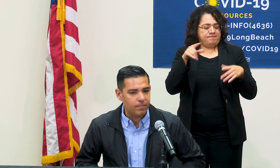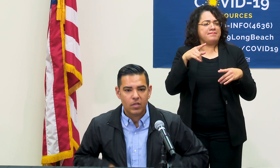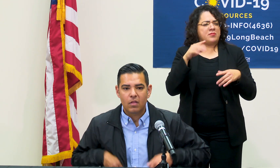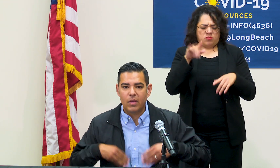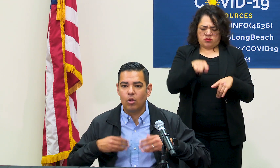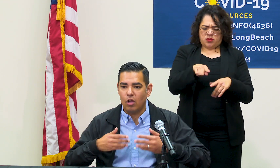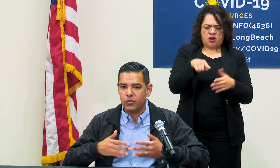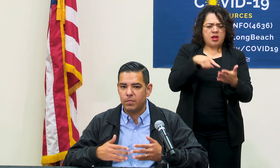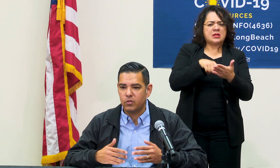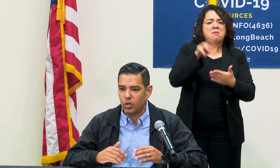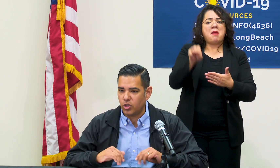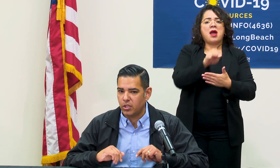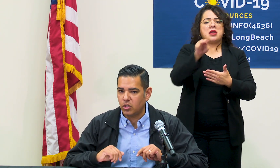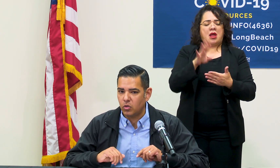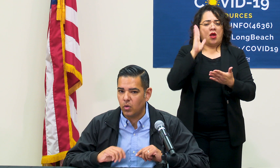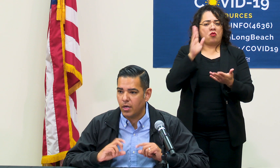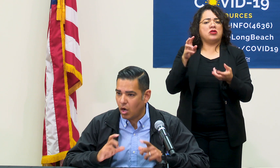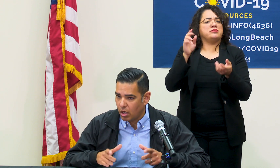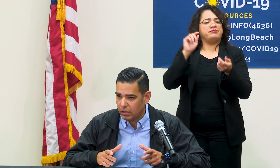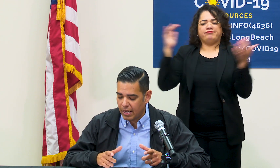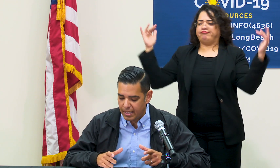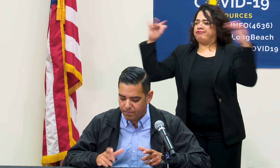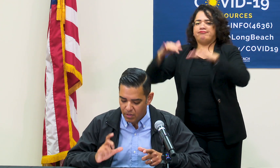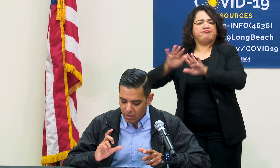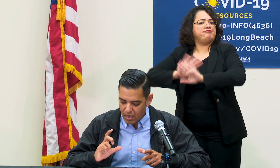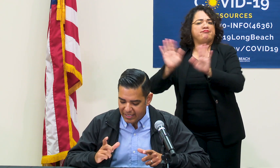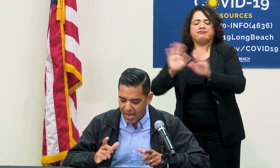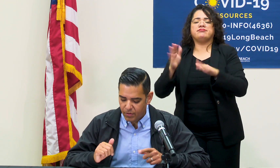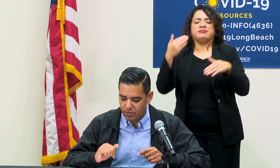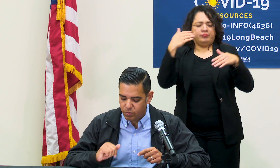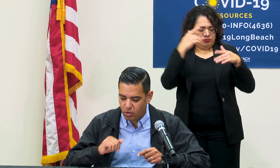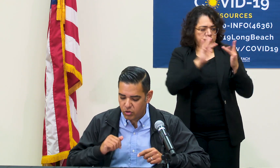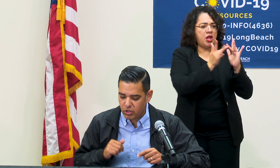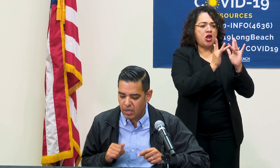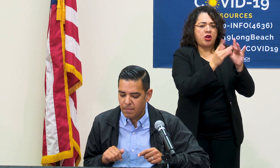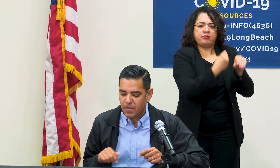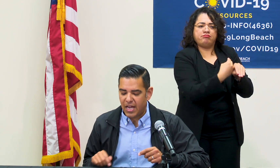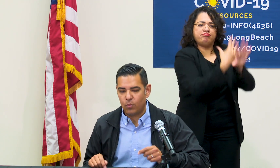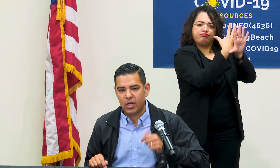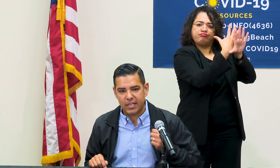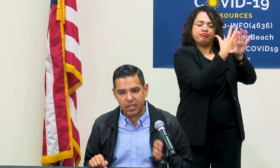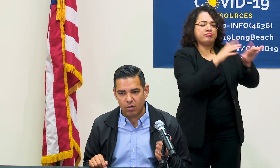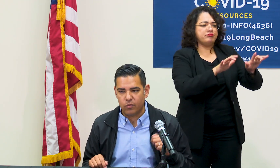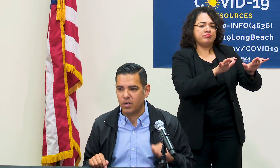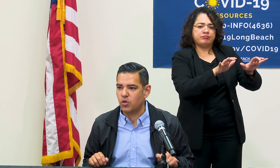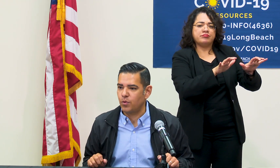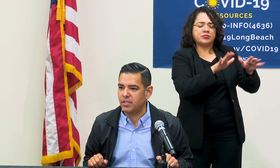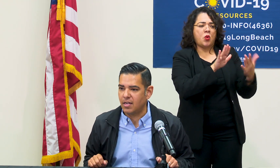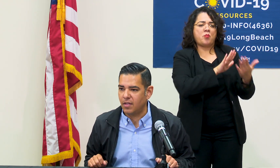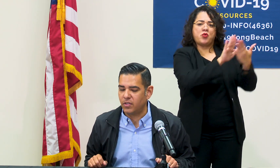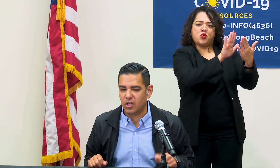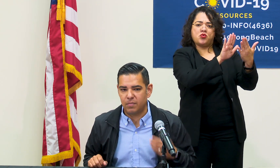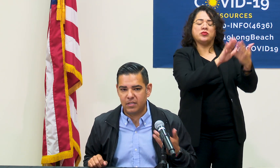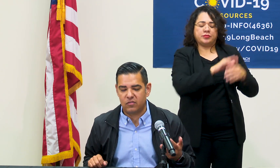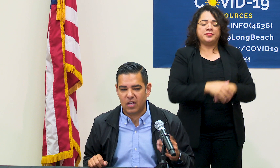they will also be switching to an online campus approach and we're going to hear from our superintendent that's going to be discussing